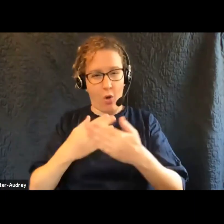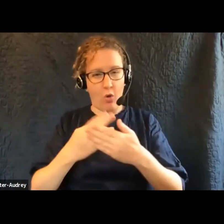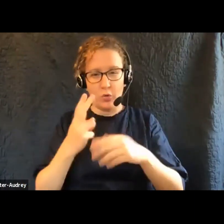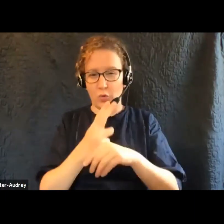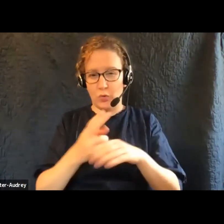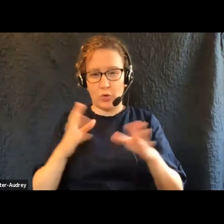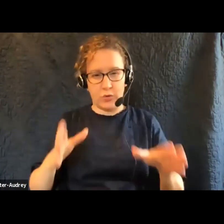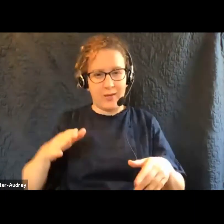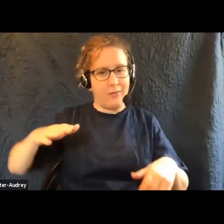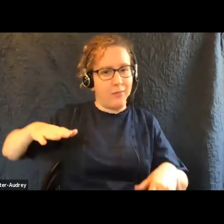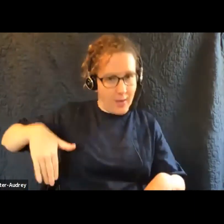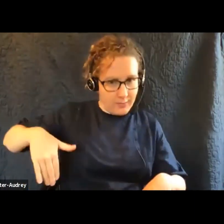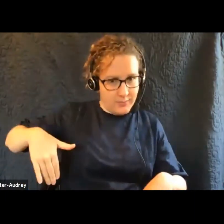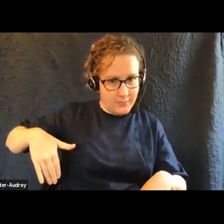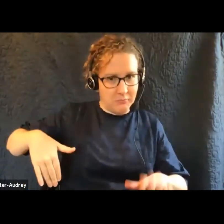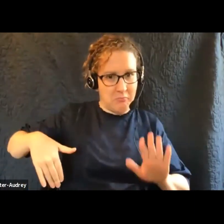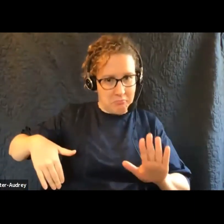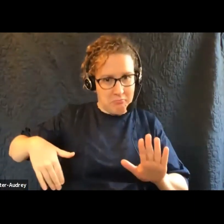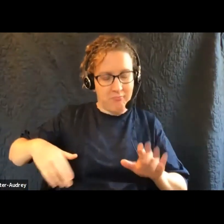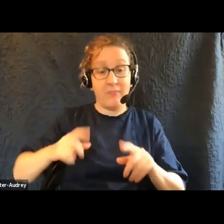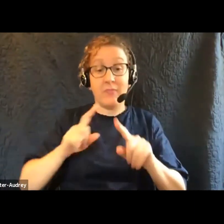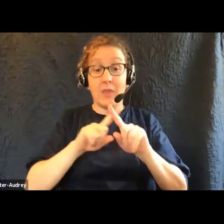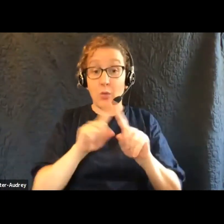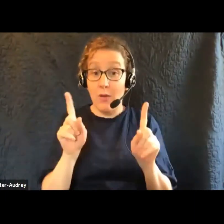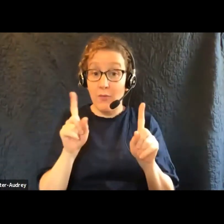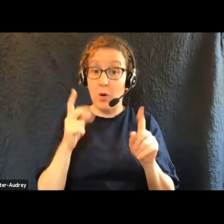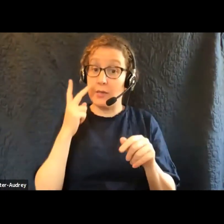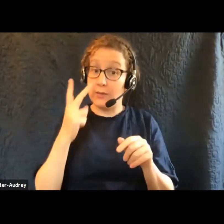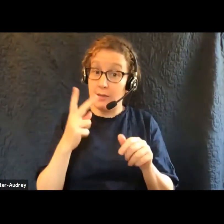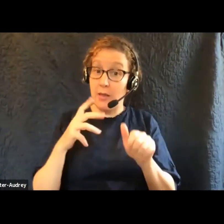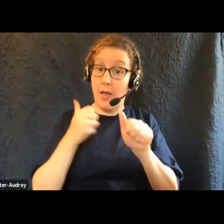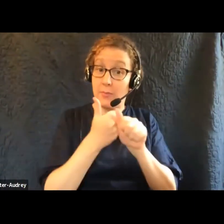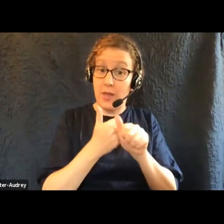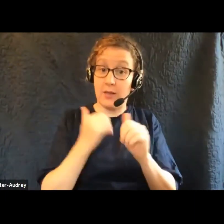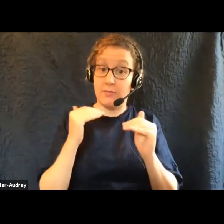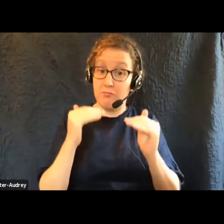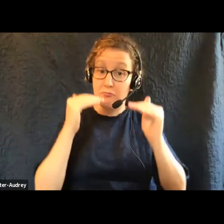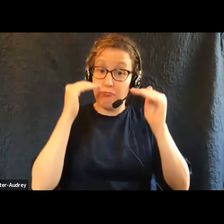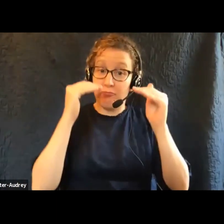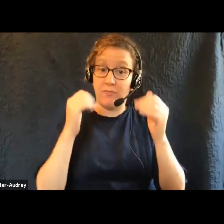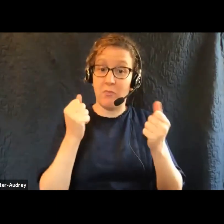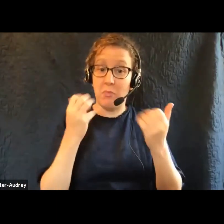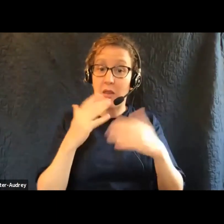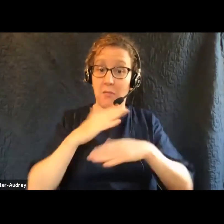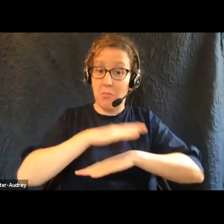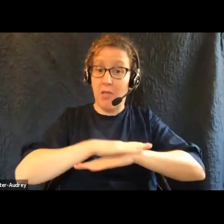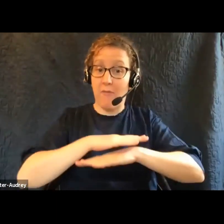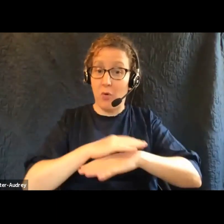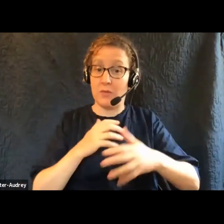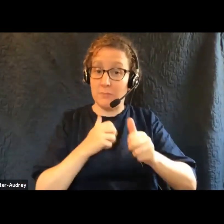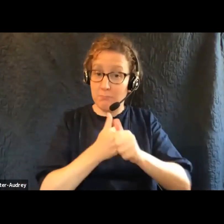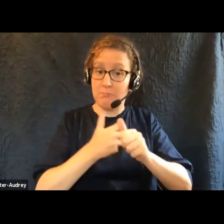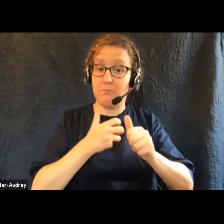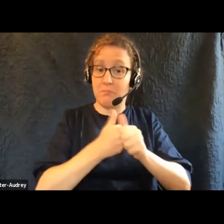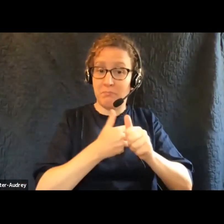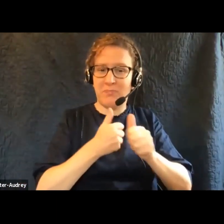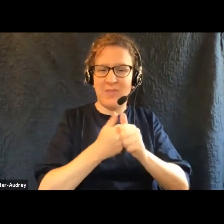However, I see updates happening on many platforms just in the last few months.